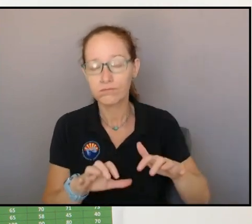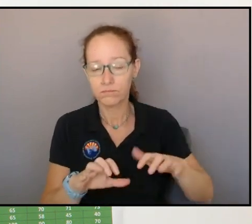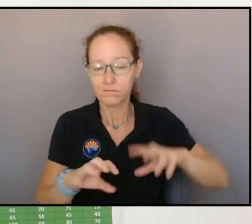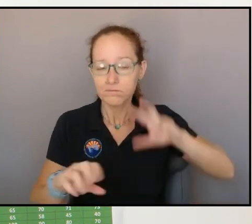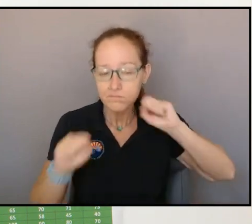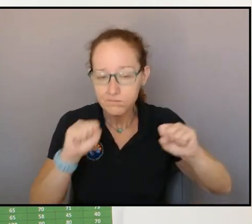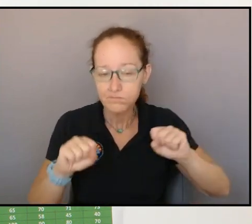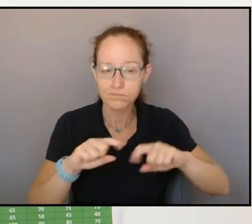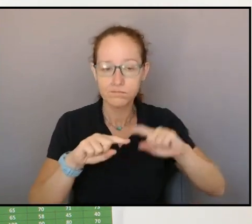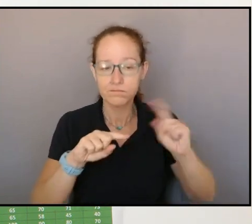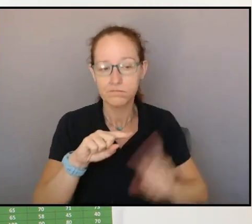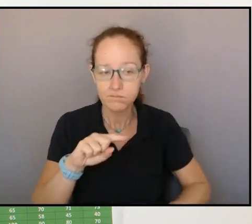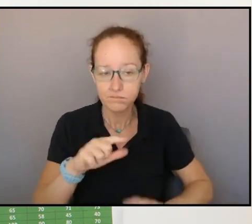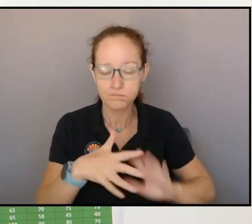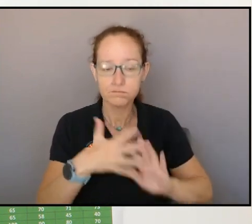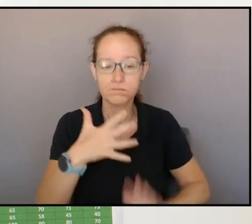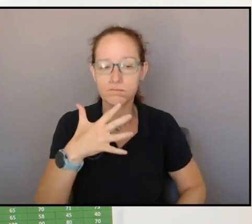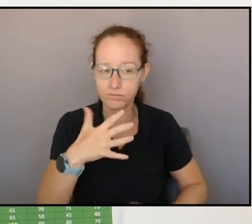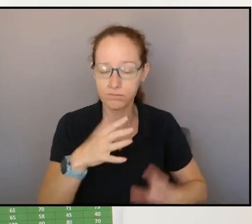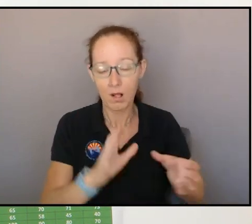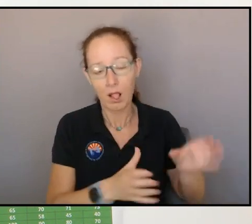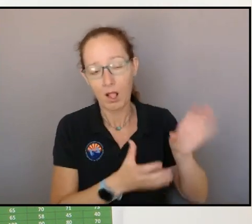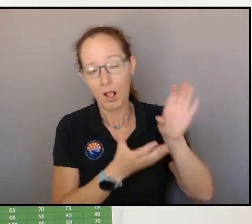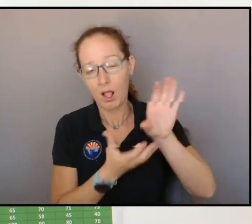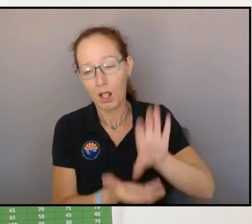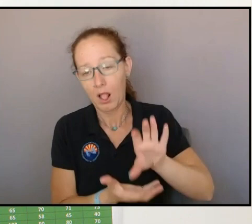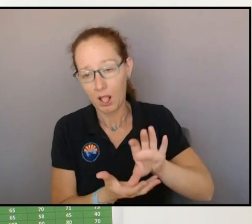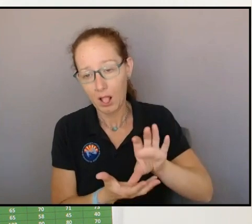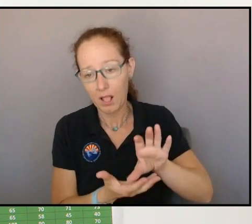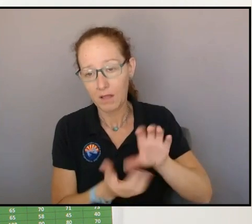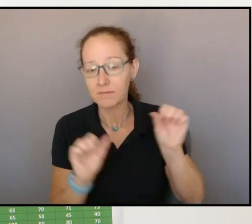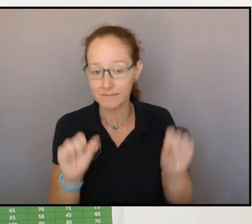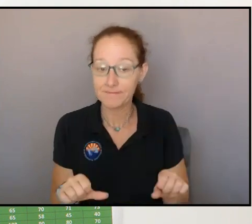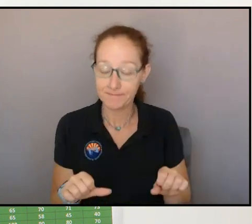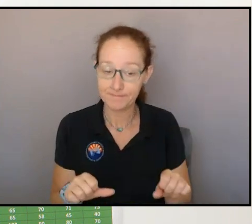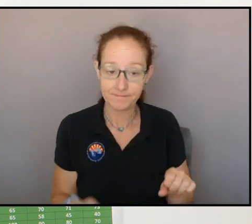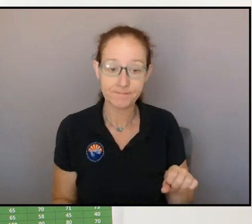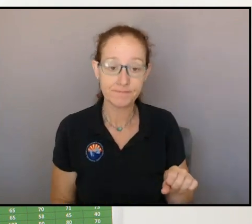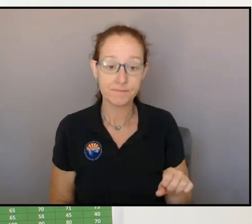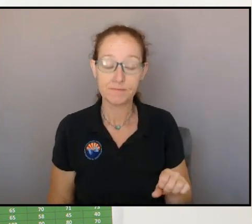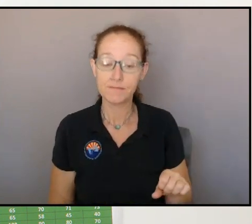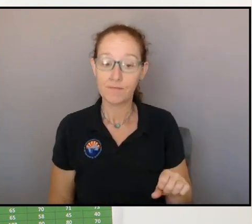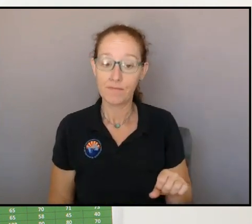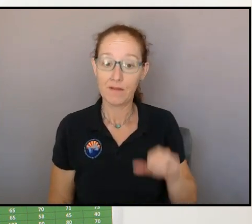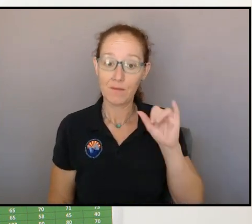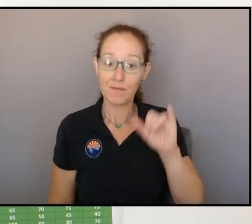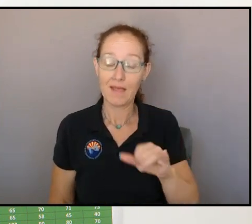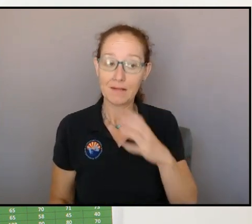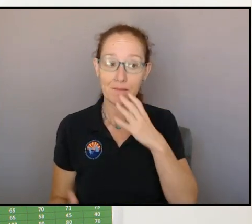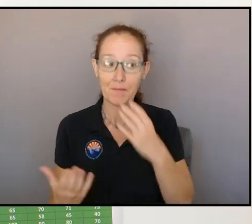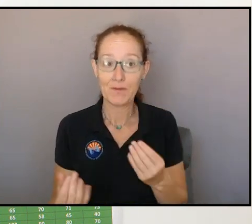some very, very heavy rain. But deep moisture in place. And we're just waiting for some of that sun to heat up the